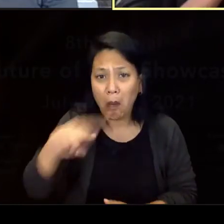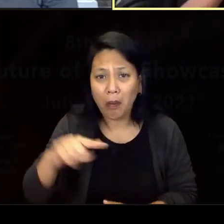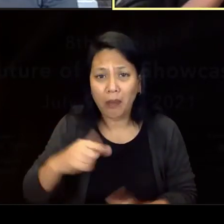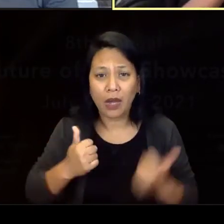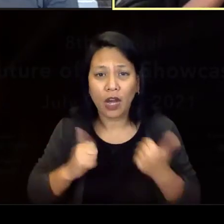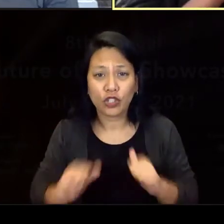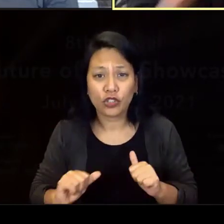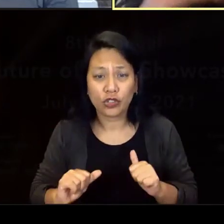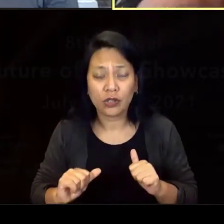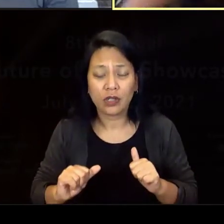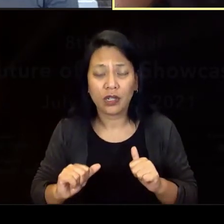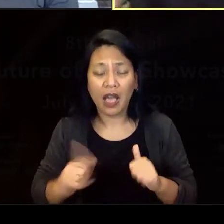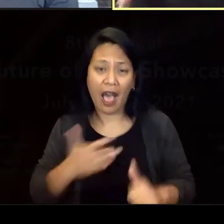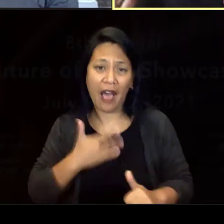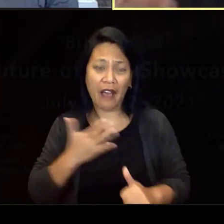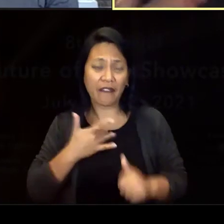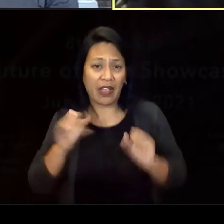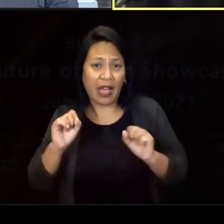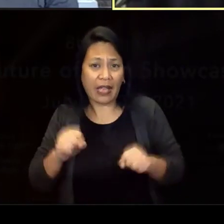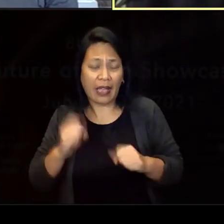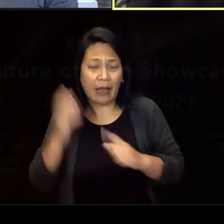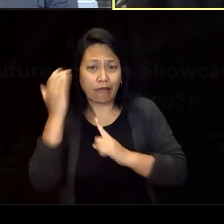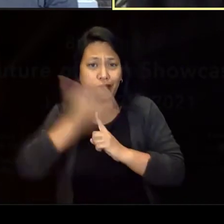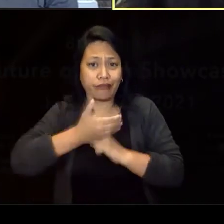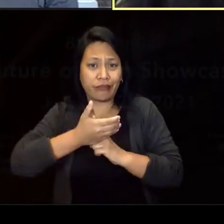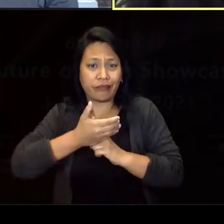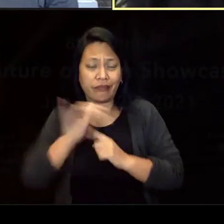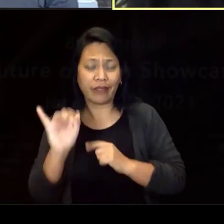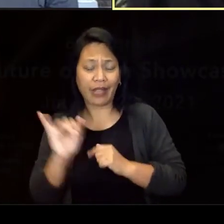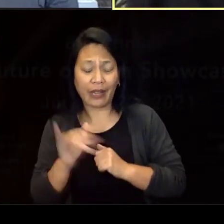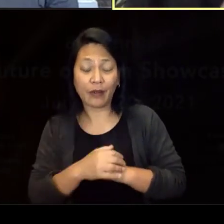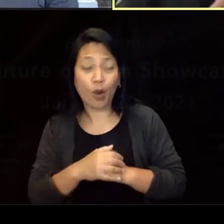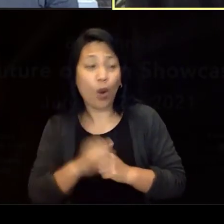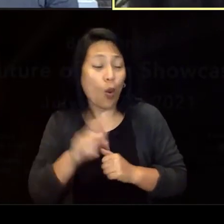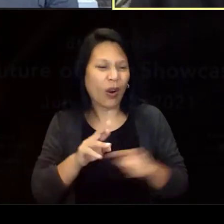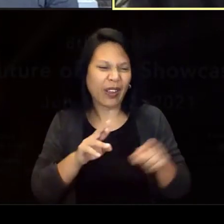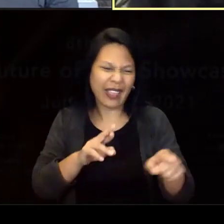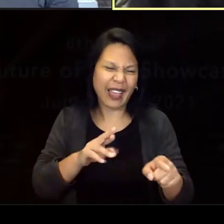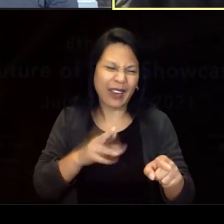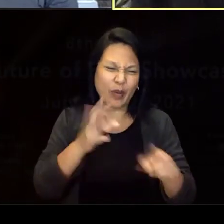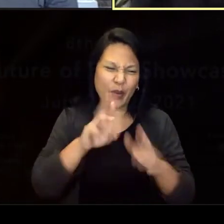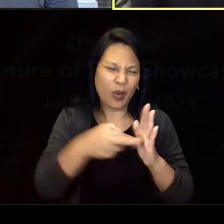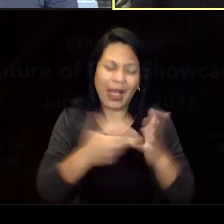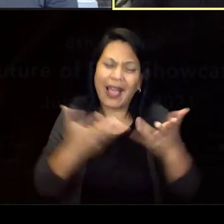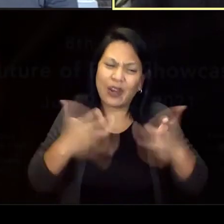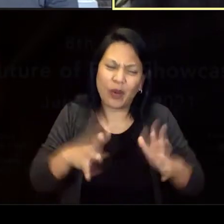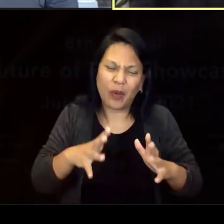Because I feel like I can play that, or I don't want to play that. So please don't put me forward for those roles.